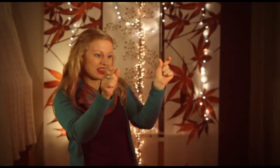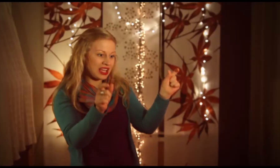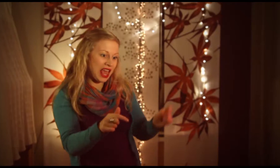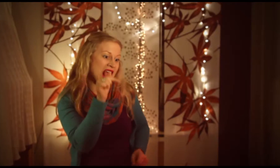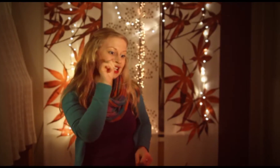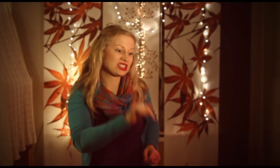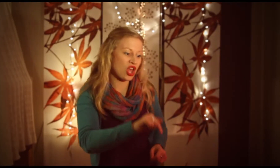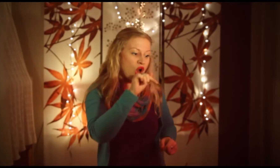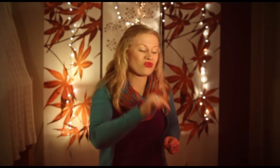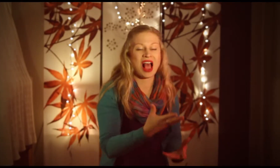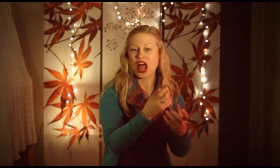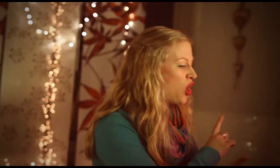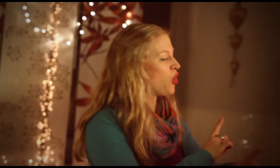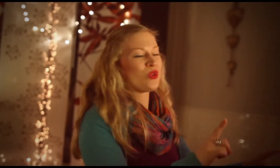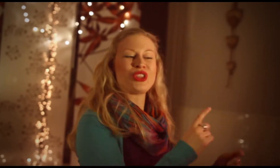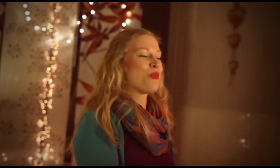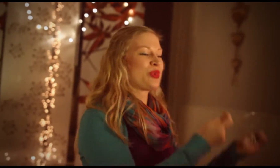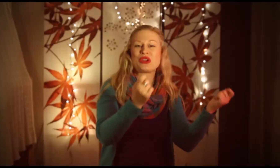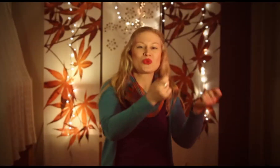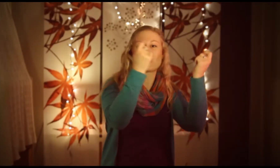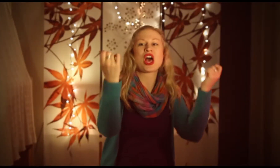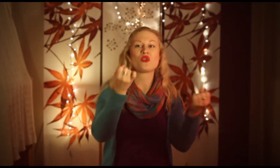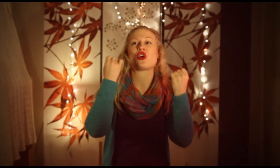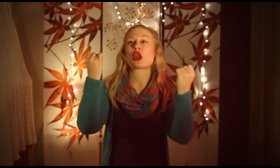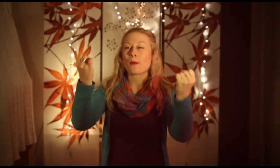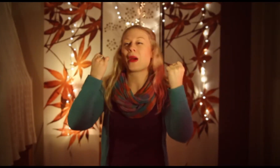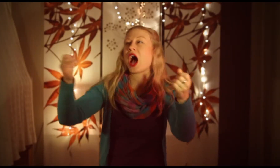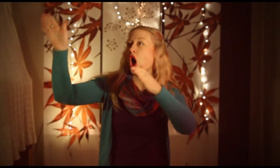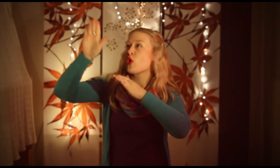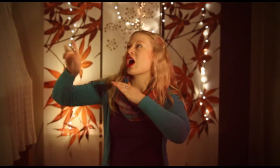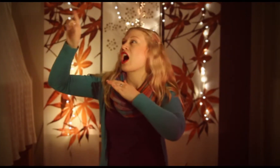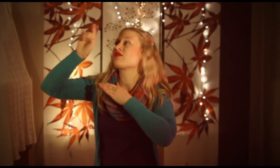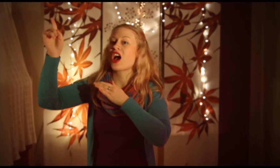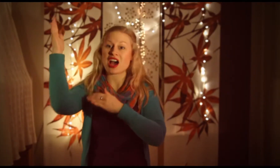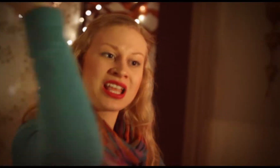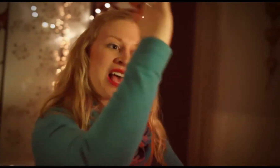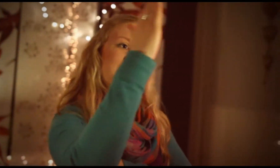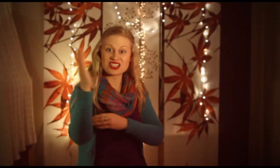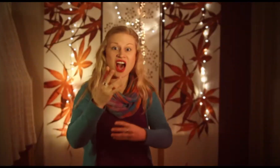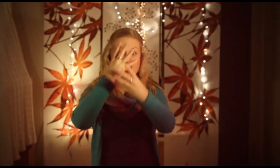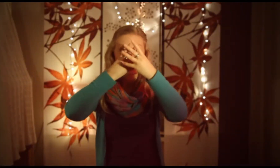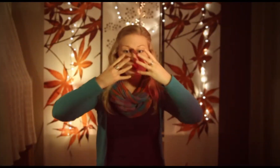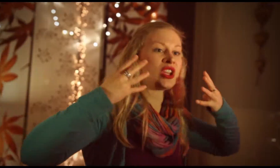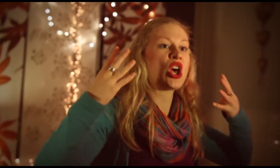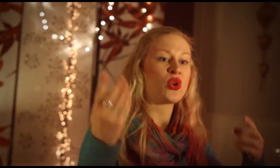And the gates of hell will not prevail, for the power of God, has torn the veil.